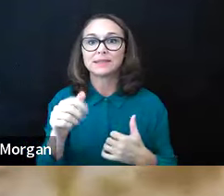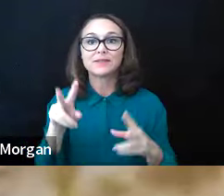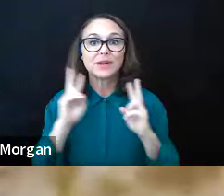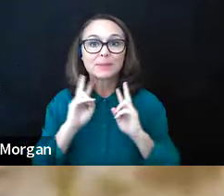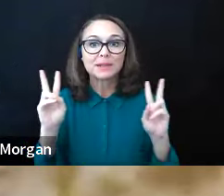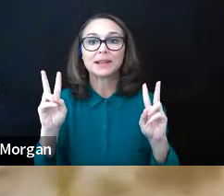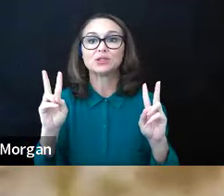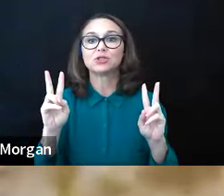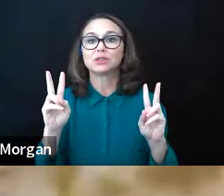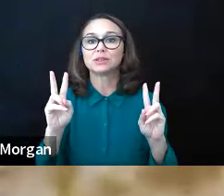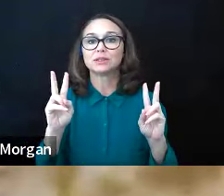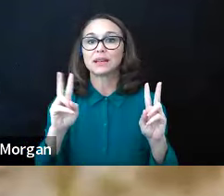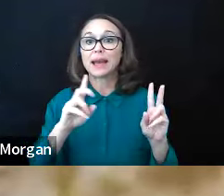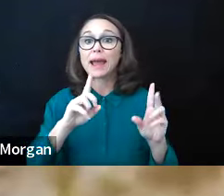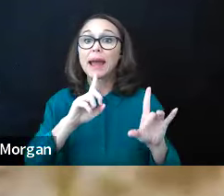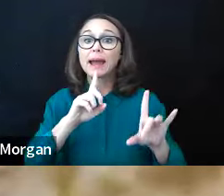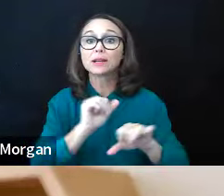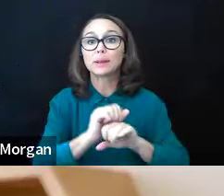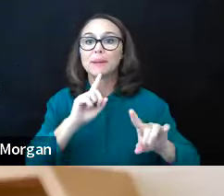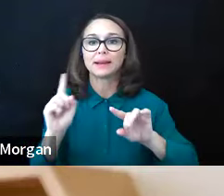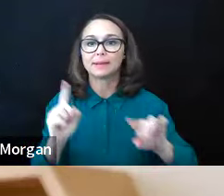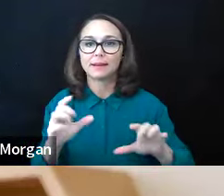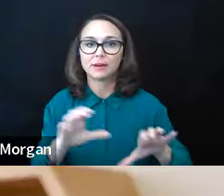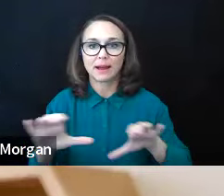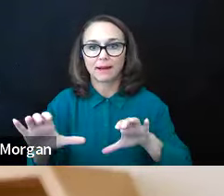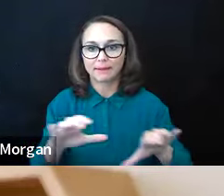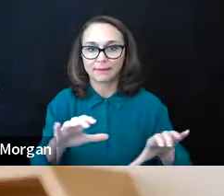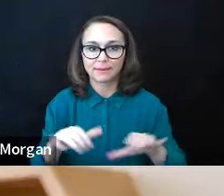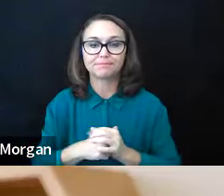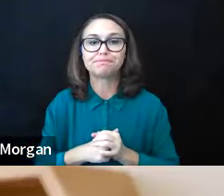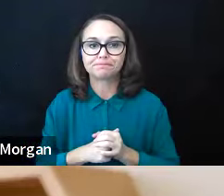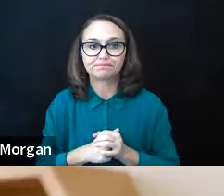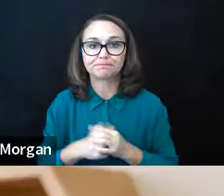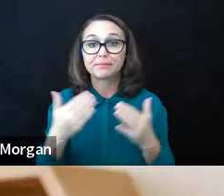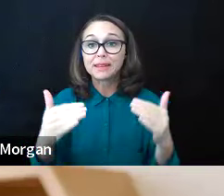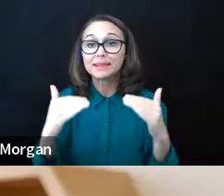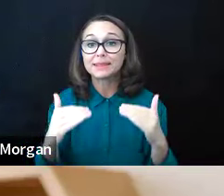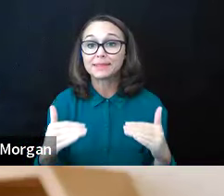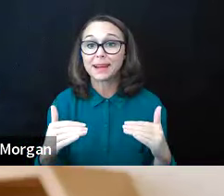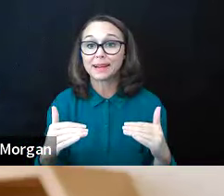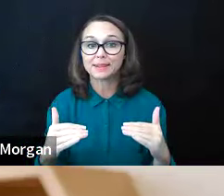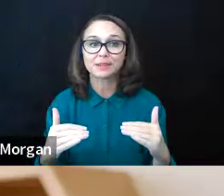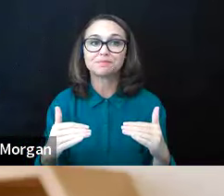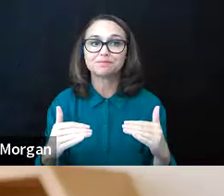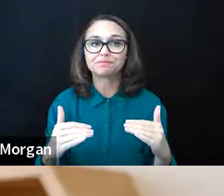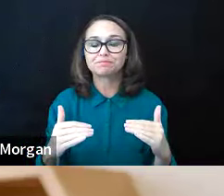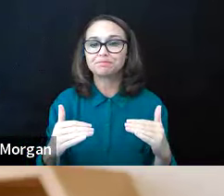Next slide, please. The next strategy focuses on ensuring a strong start for children and